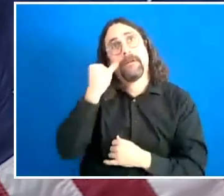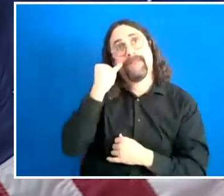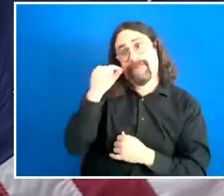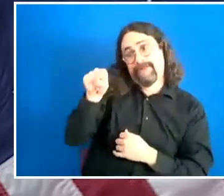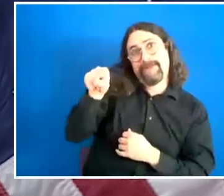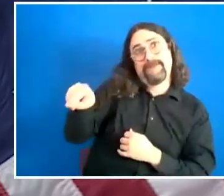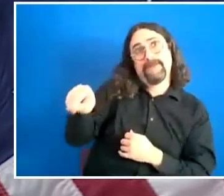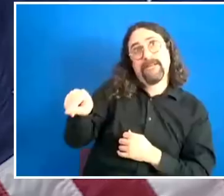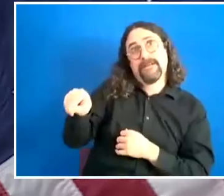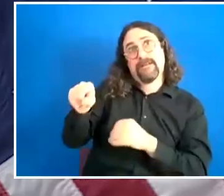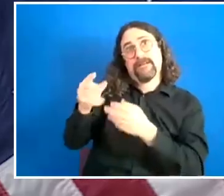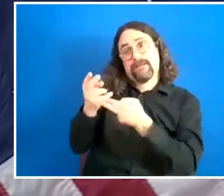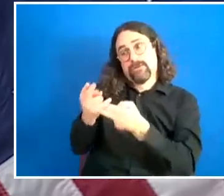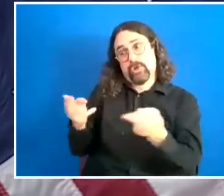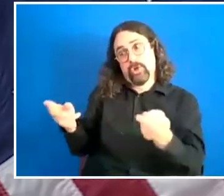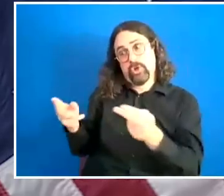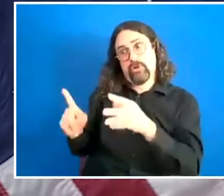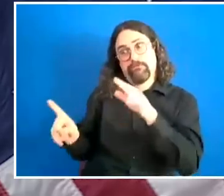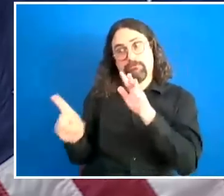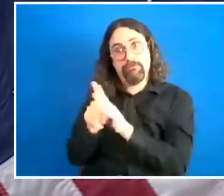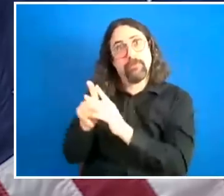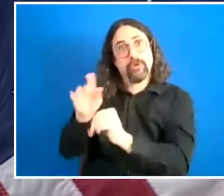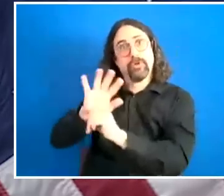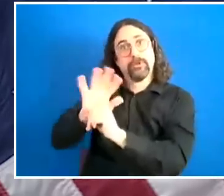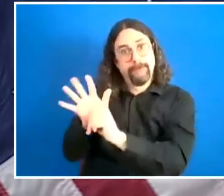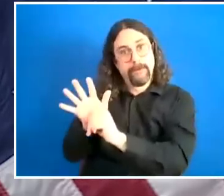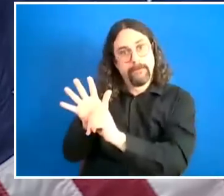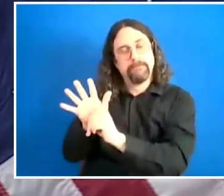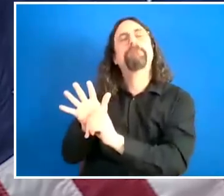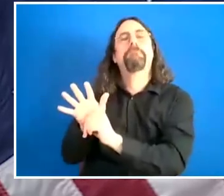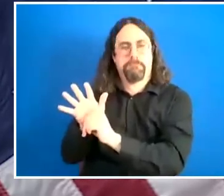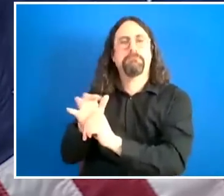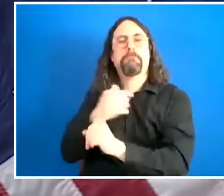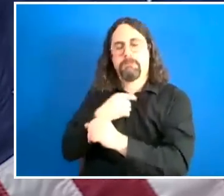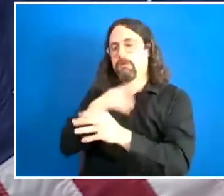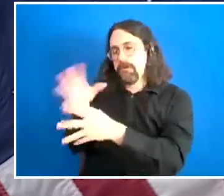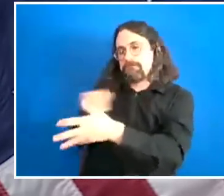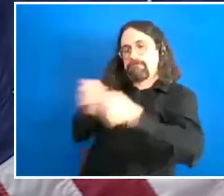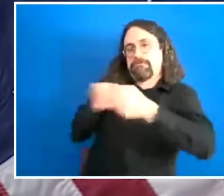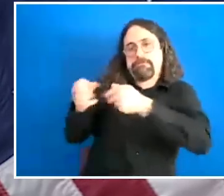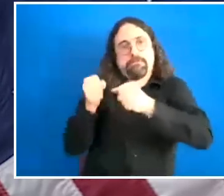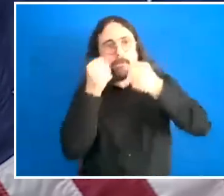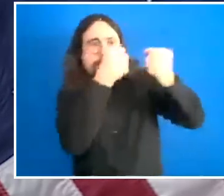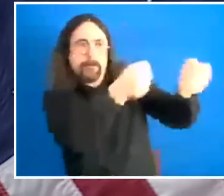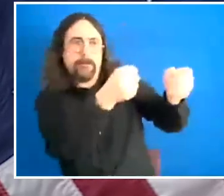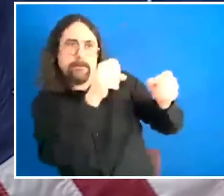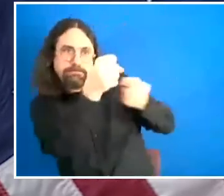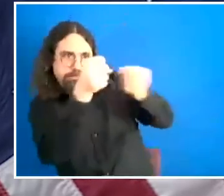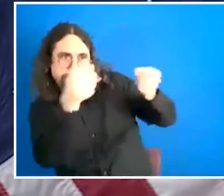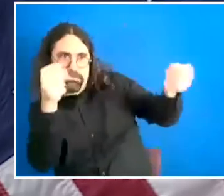HOTEL SETTINGS. WE'RE GOING TO BE ADDING ANOTHER THOUSAND THIS WEEK.